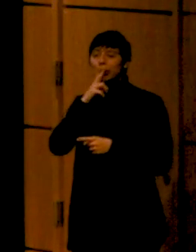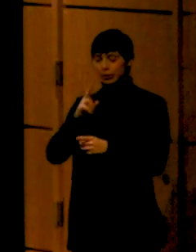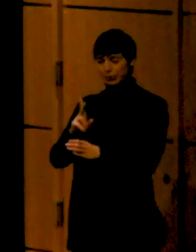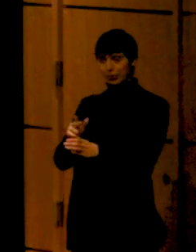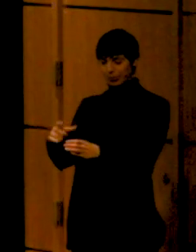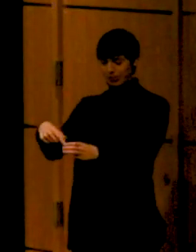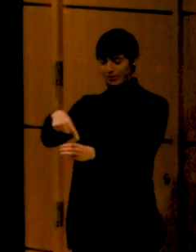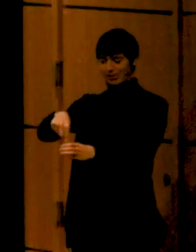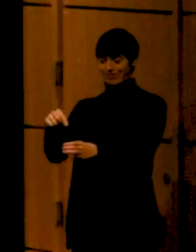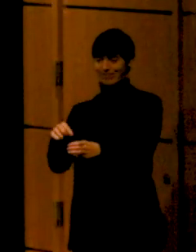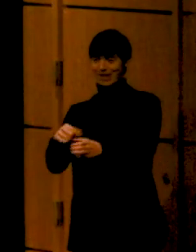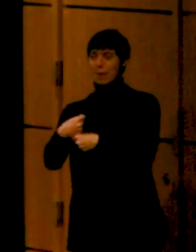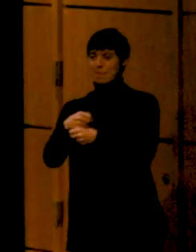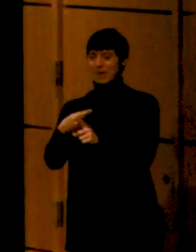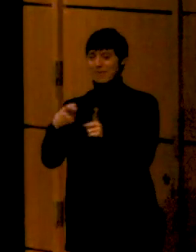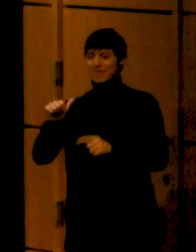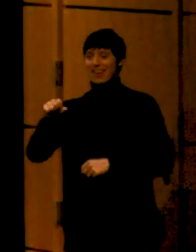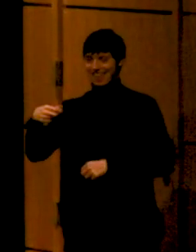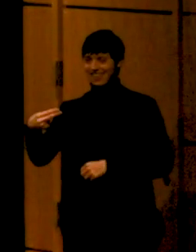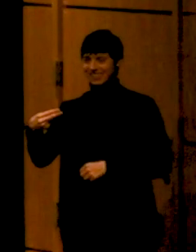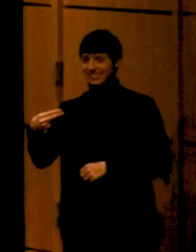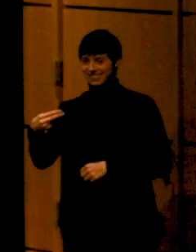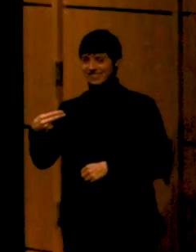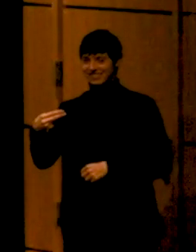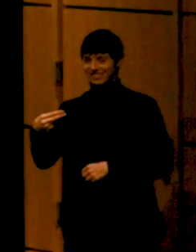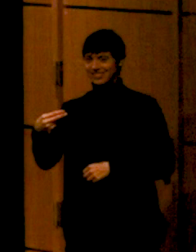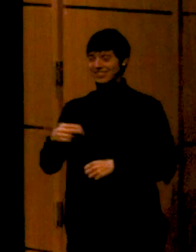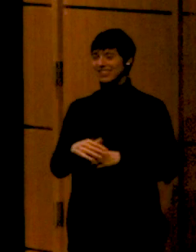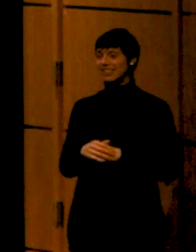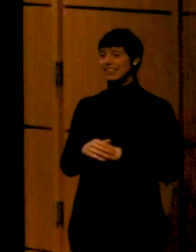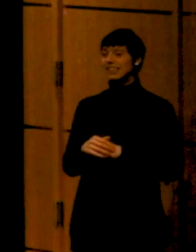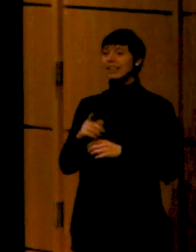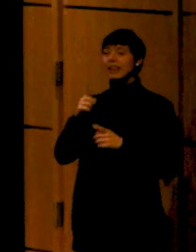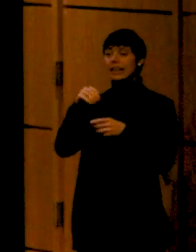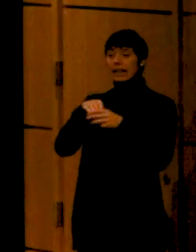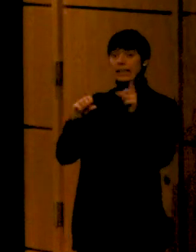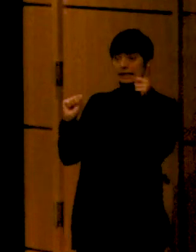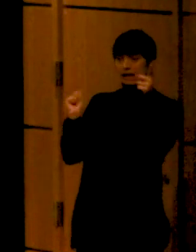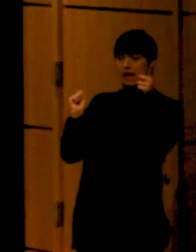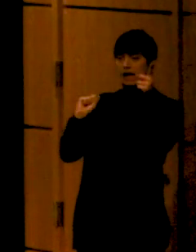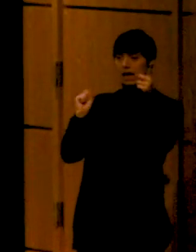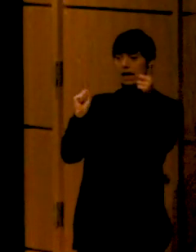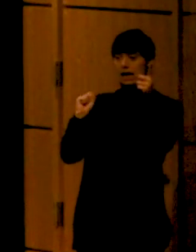St. Helens ash and the glass studio in Seattle is still incorporating a little Mount St.